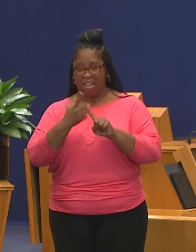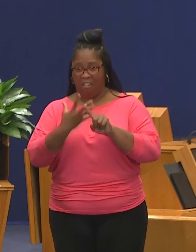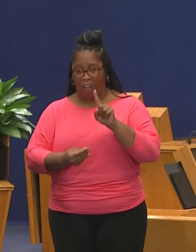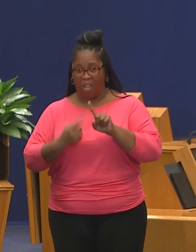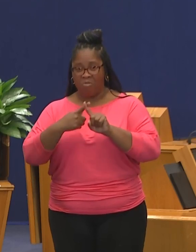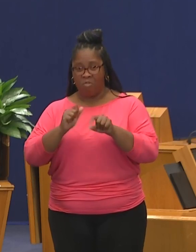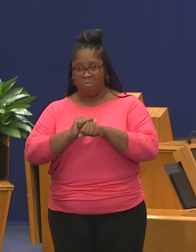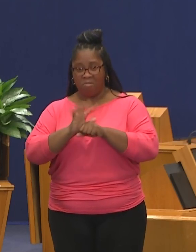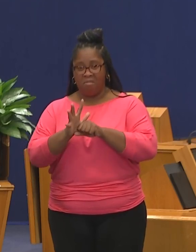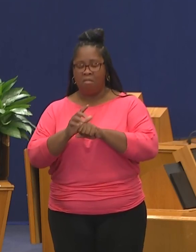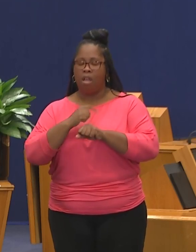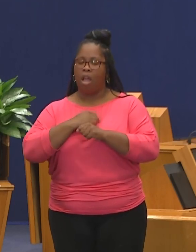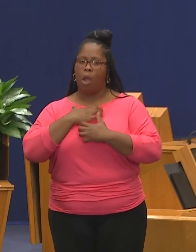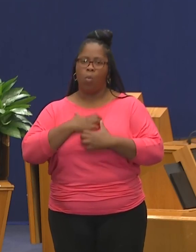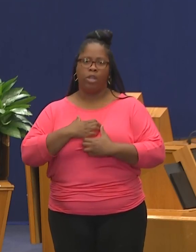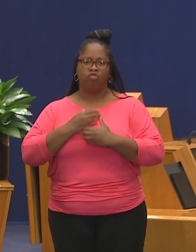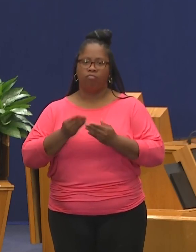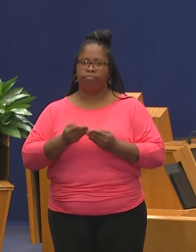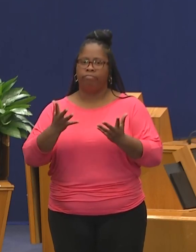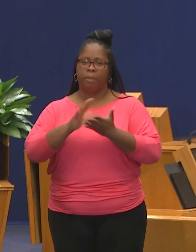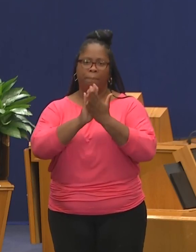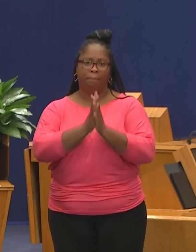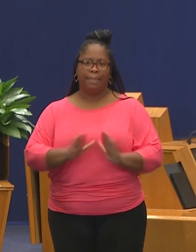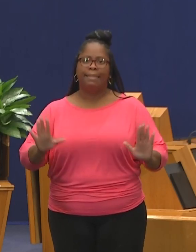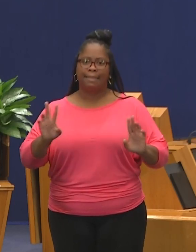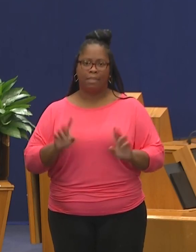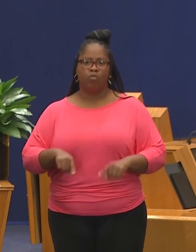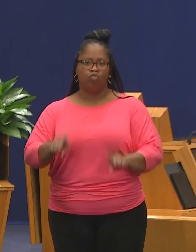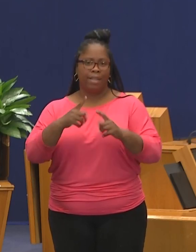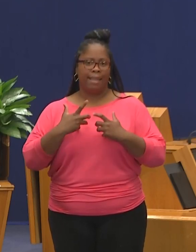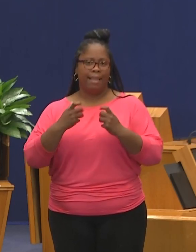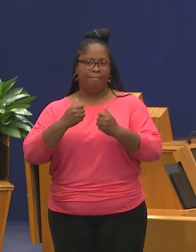TO COVID-19.% AND I WISH YOU PEACE AS YOU